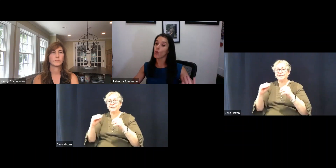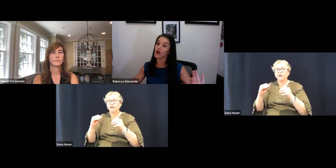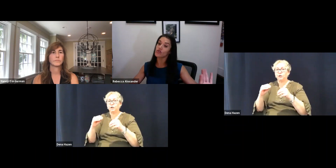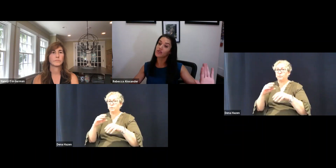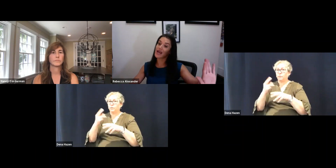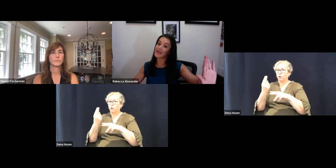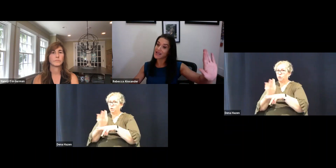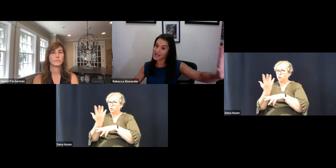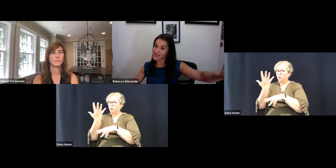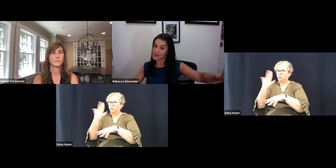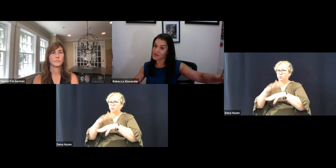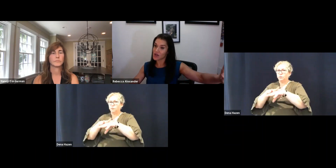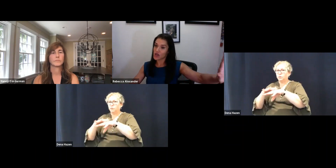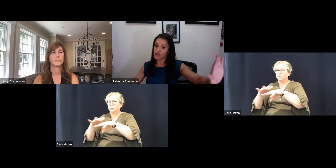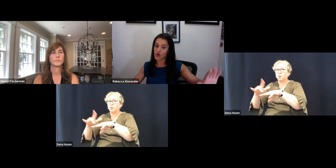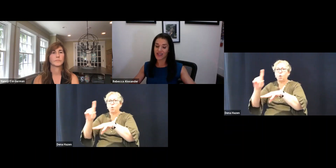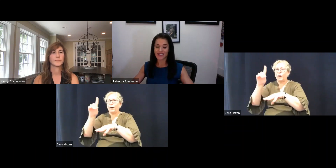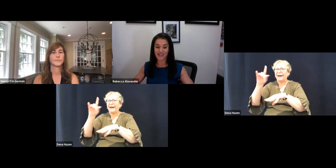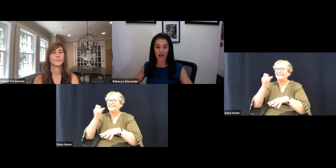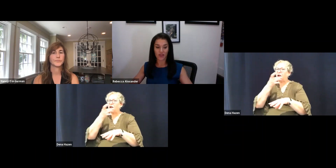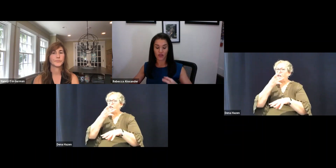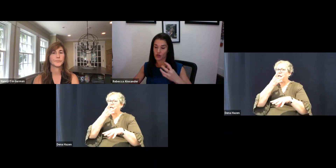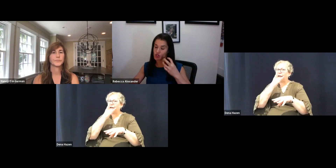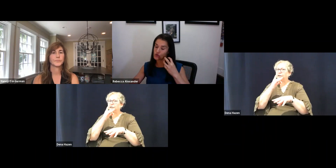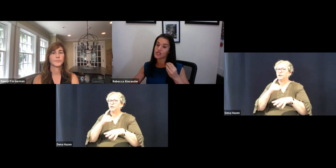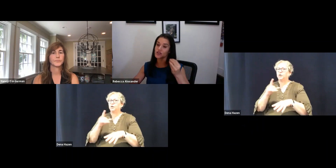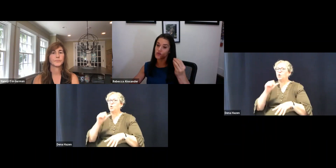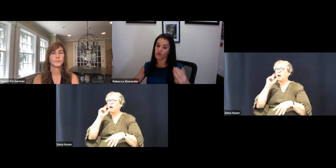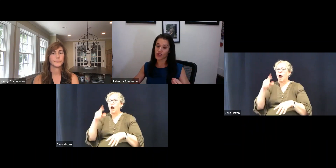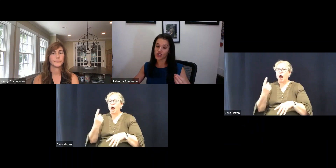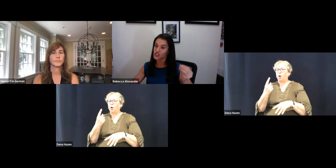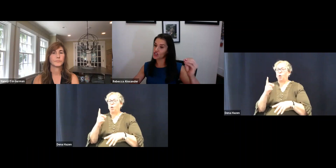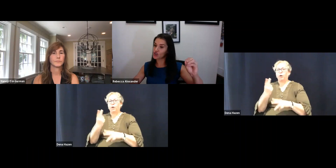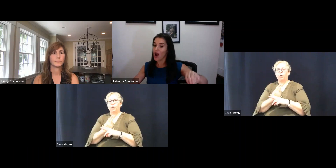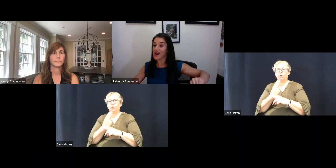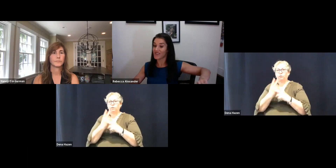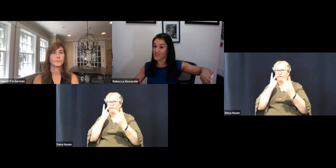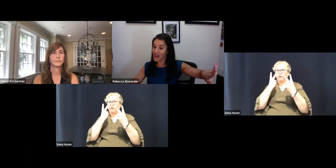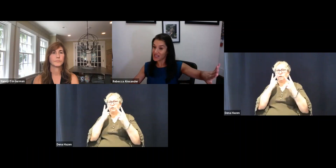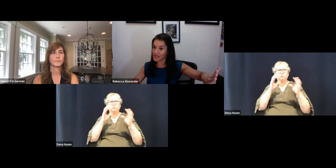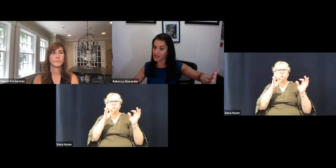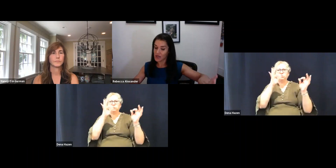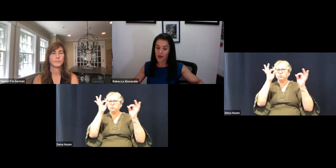where the light is so that it's not that they're using their vision to try to find it,